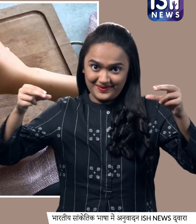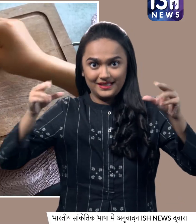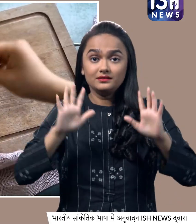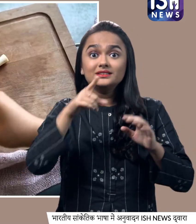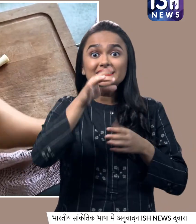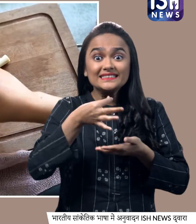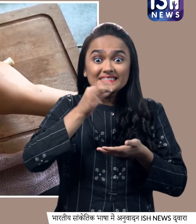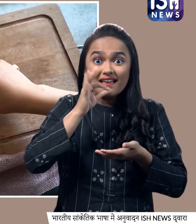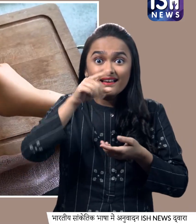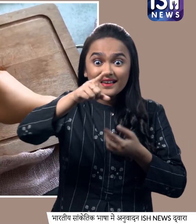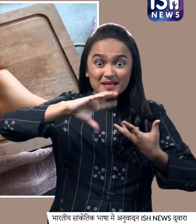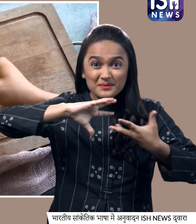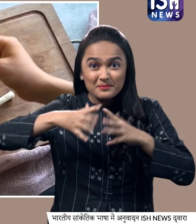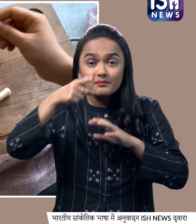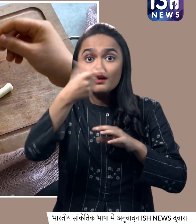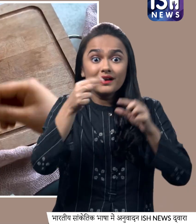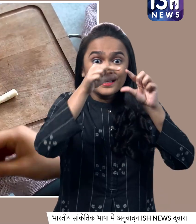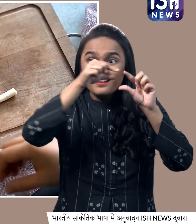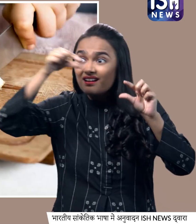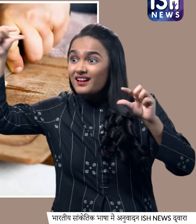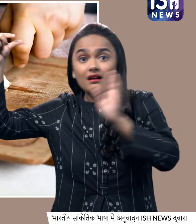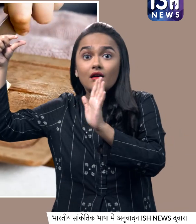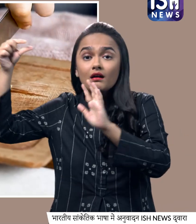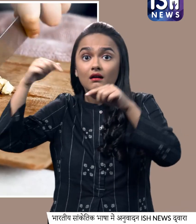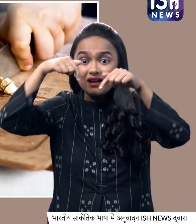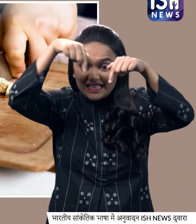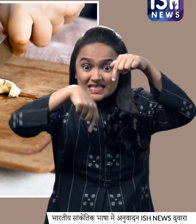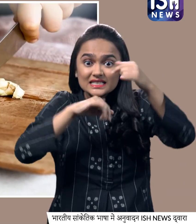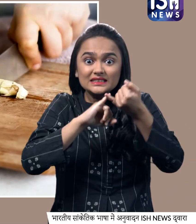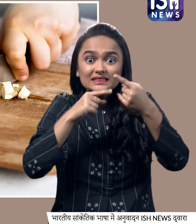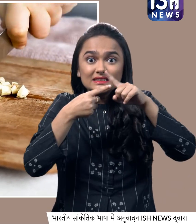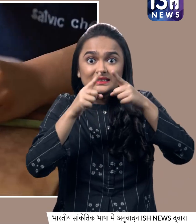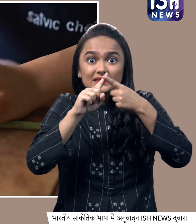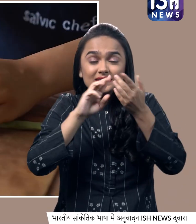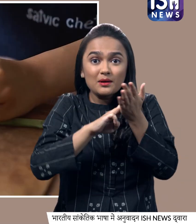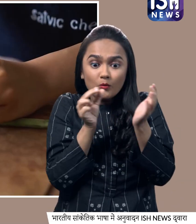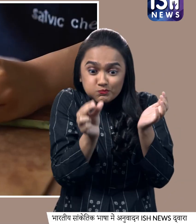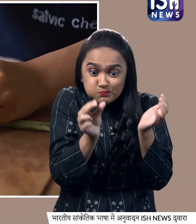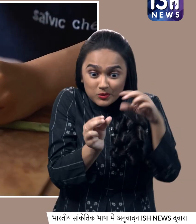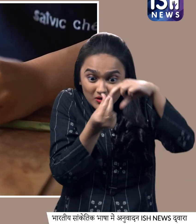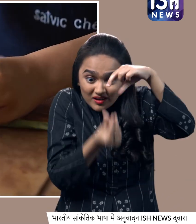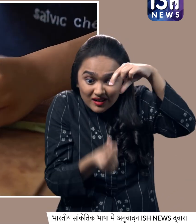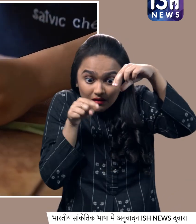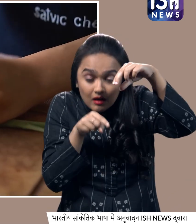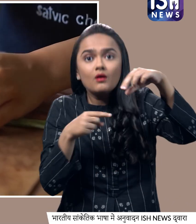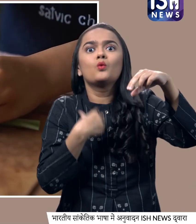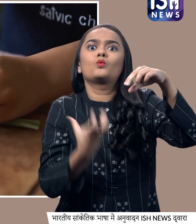To make tea, you don't need the leaves, but the stem of the lemongrass the base at the bottom